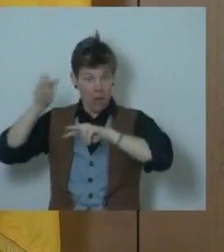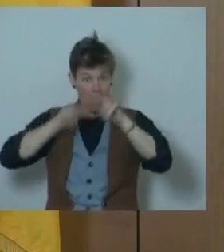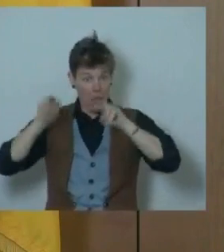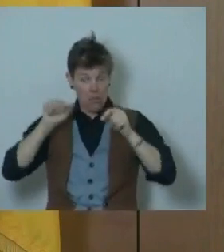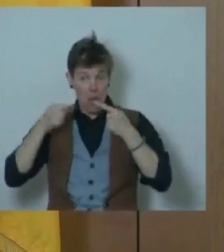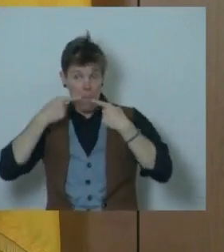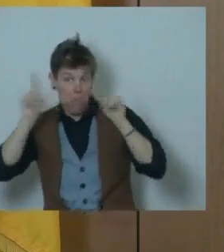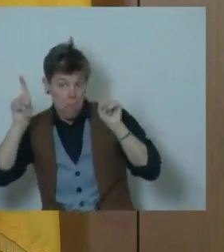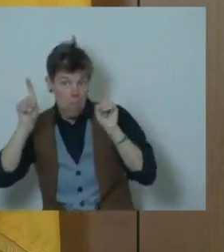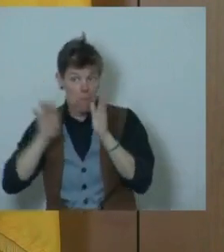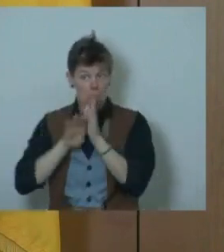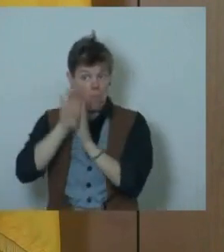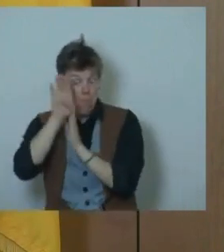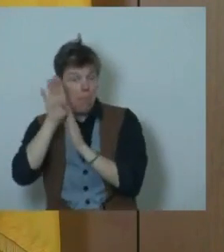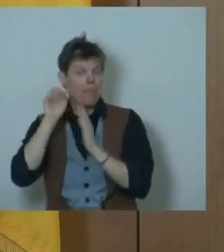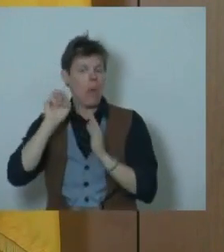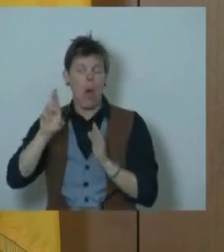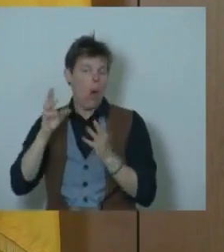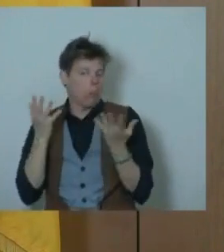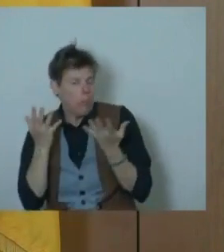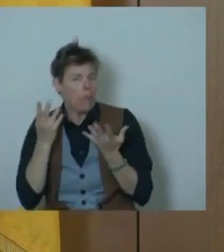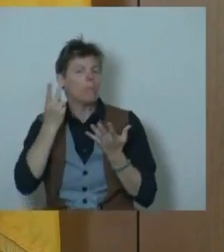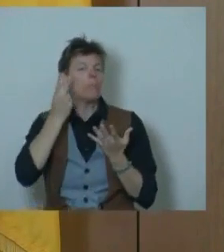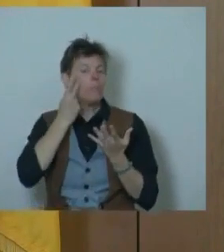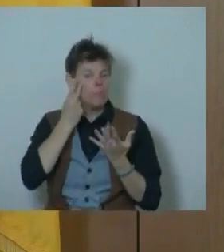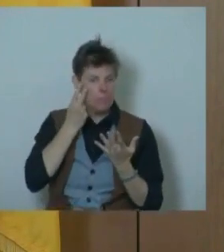TO OPEN UP WITH THEY CALL SURVEILLANCE TESTING.